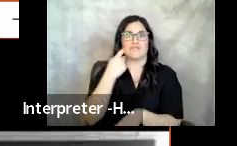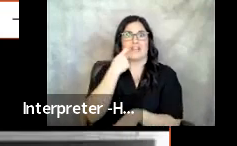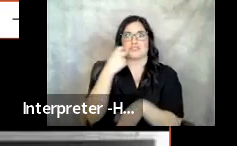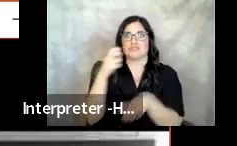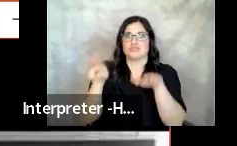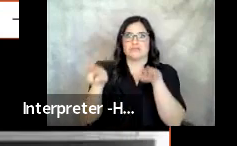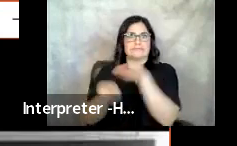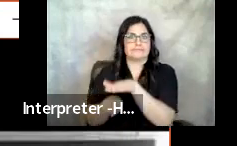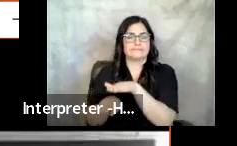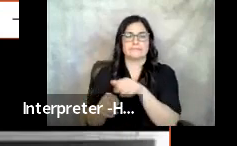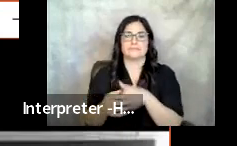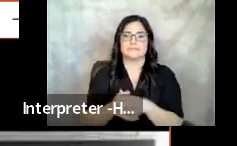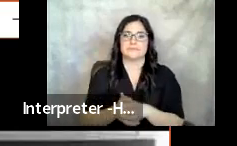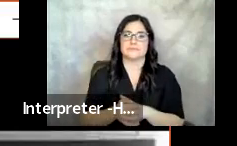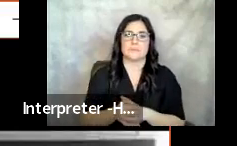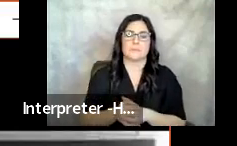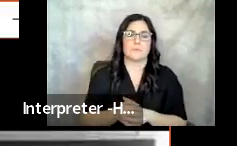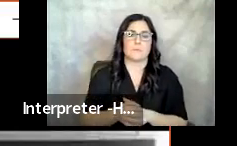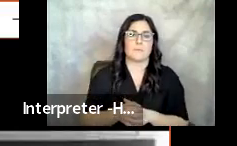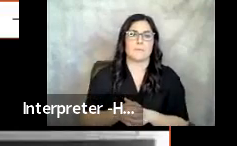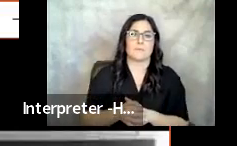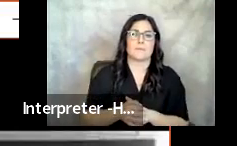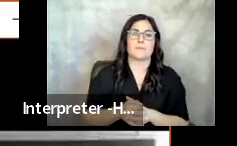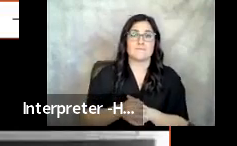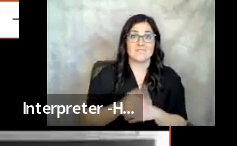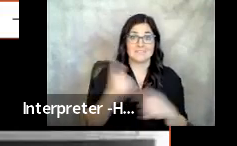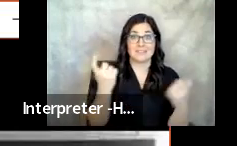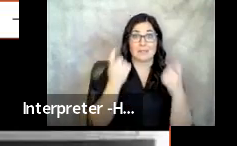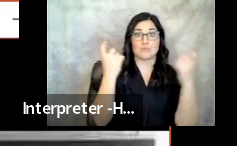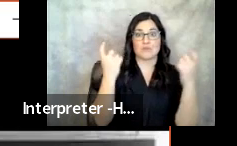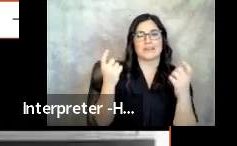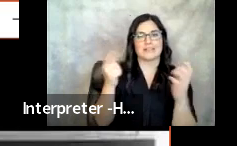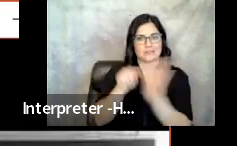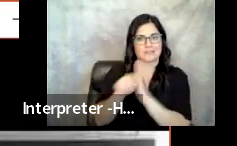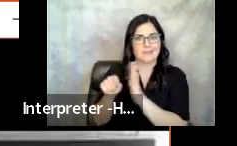A celebration. Again of genocide sitting right on our. Capital.